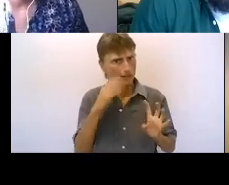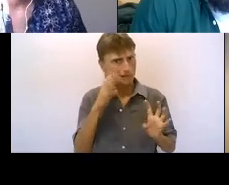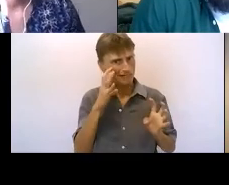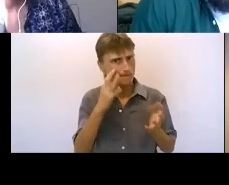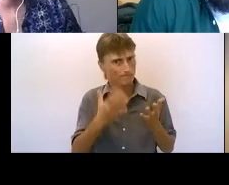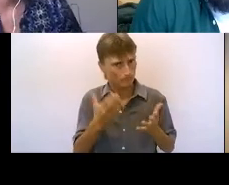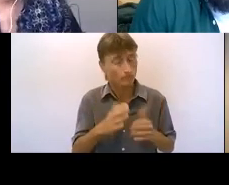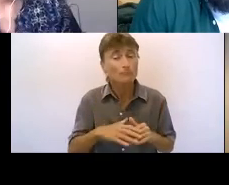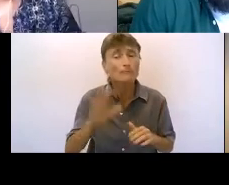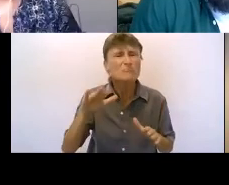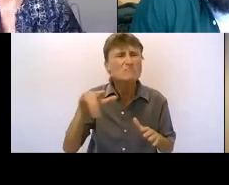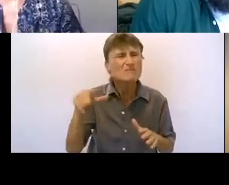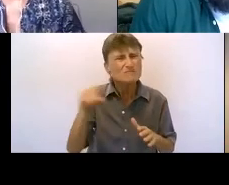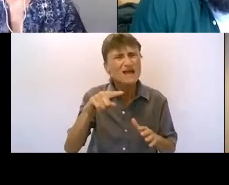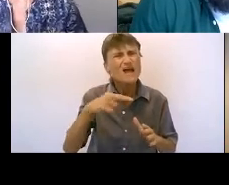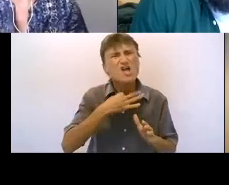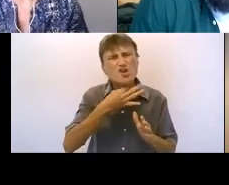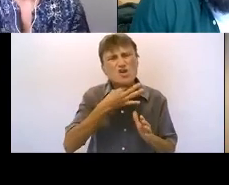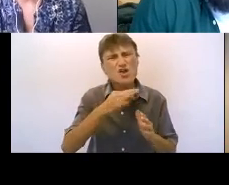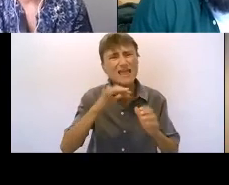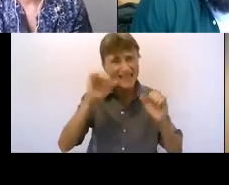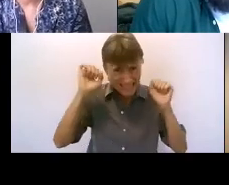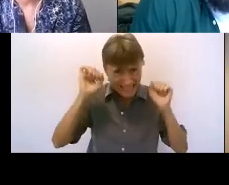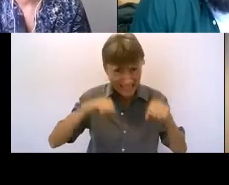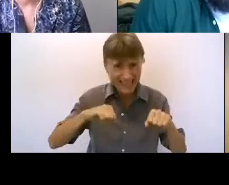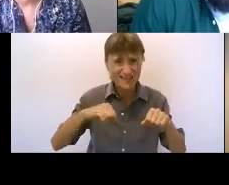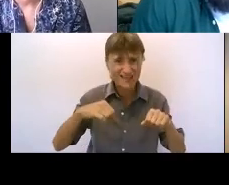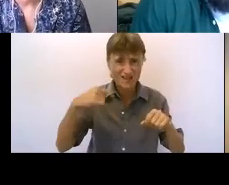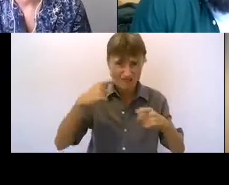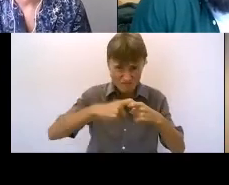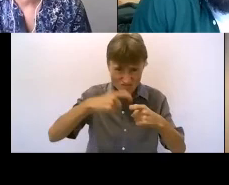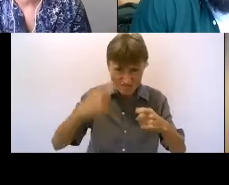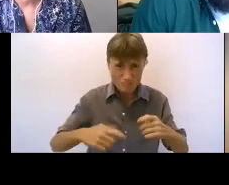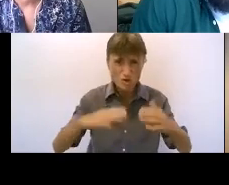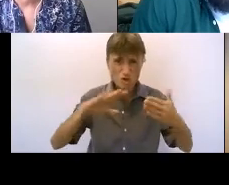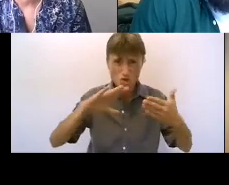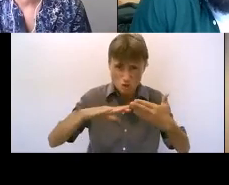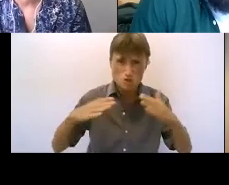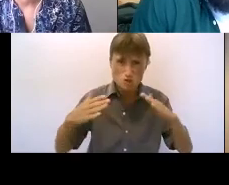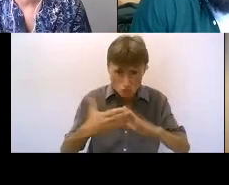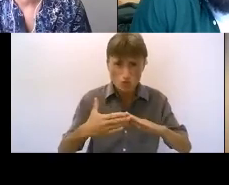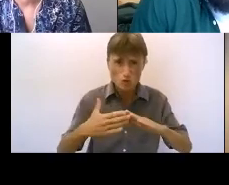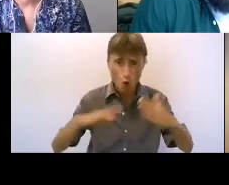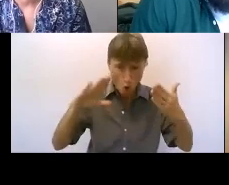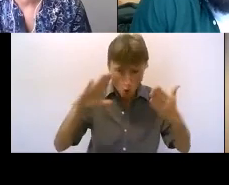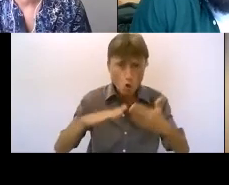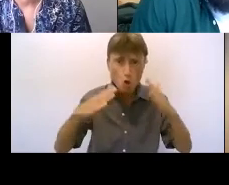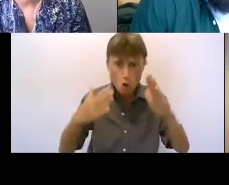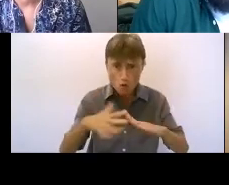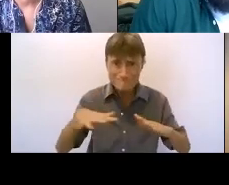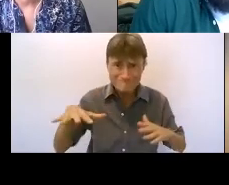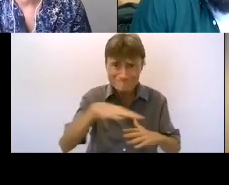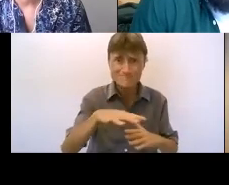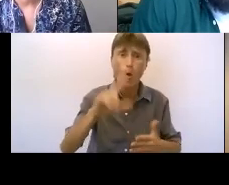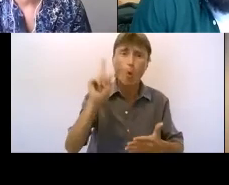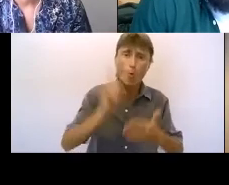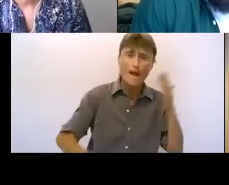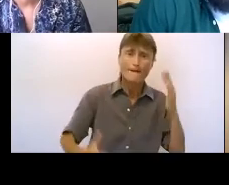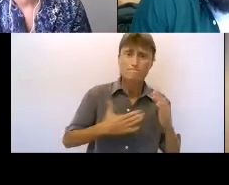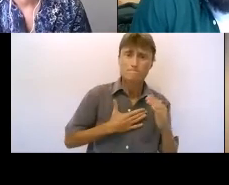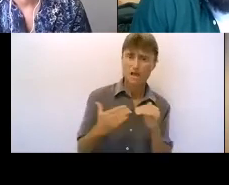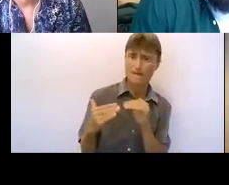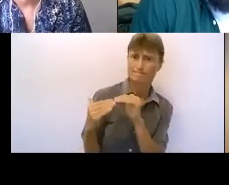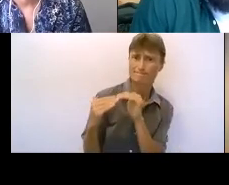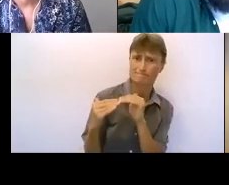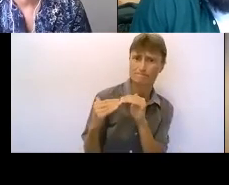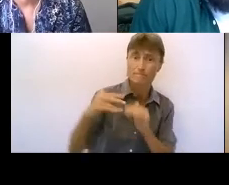and to see, to have hope that my white peers and colleagues and community, I think a lot